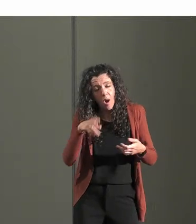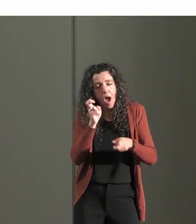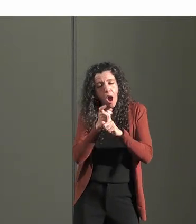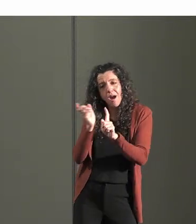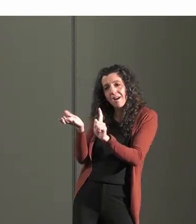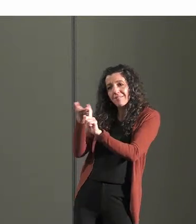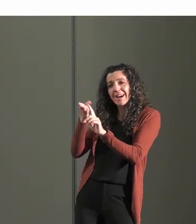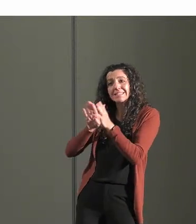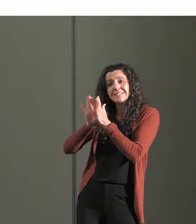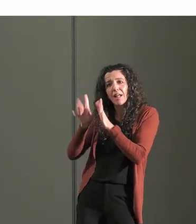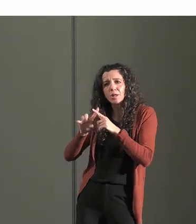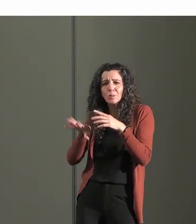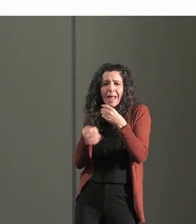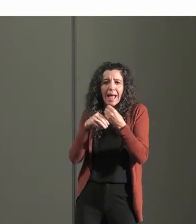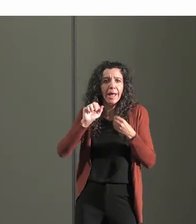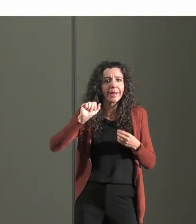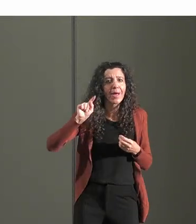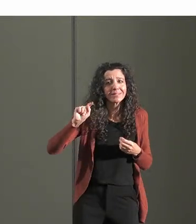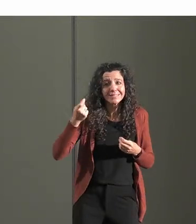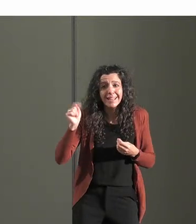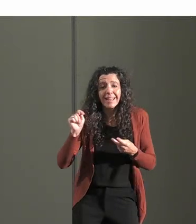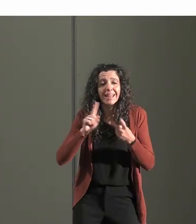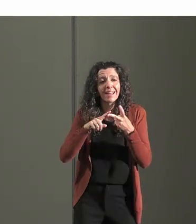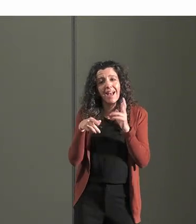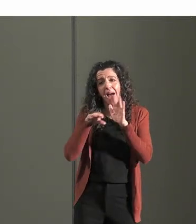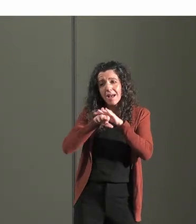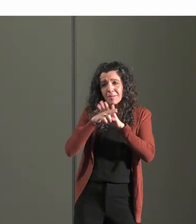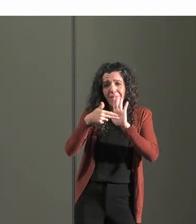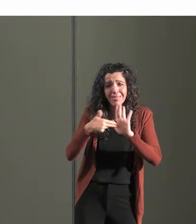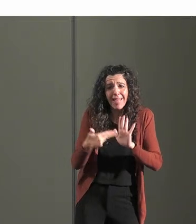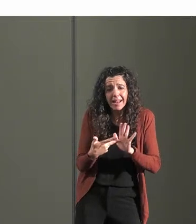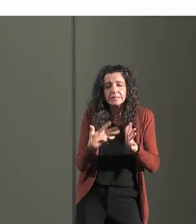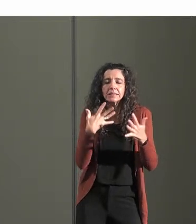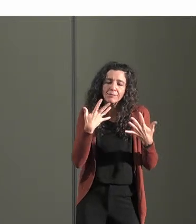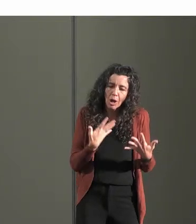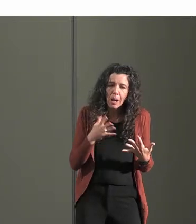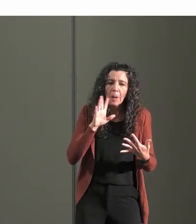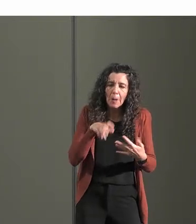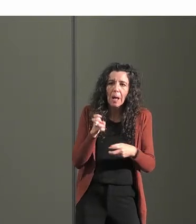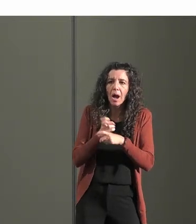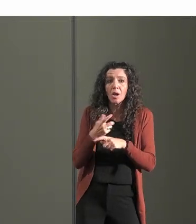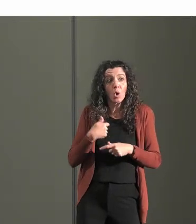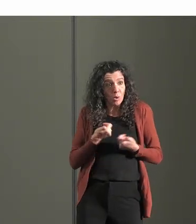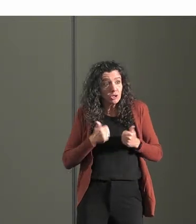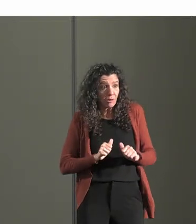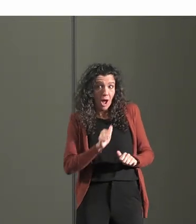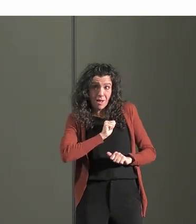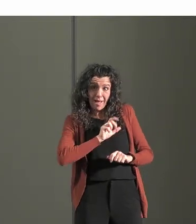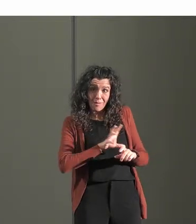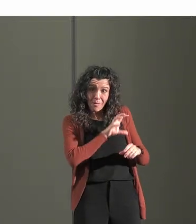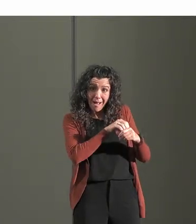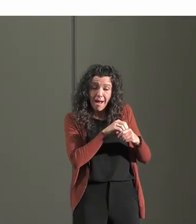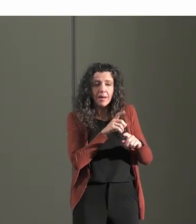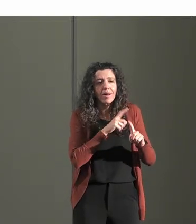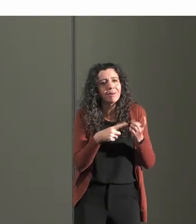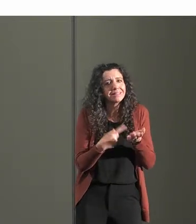call out image description it is to get developers to to add